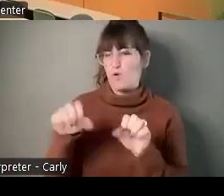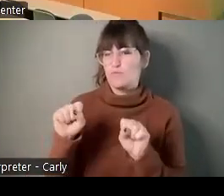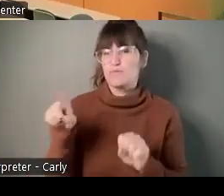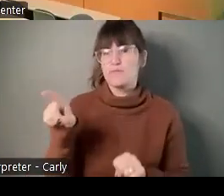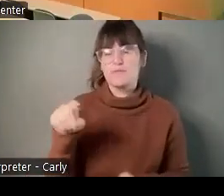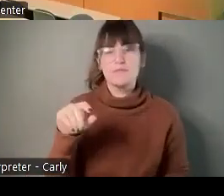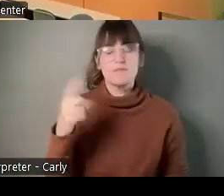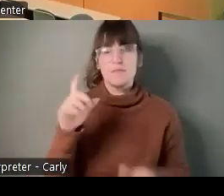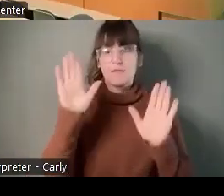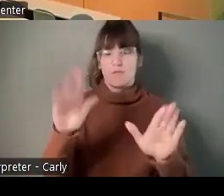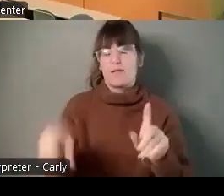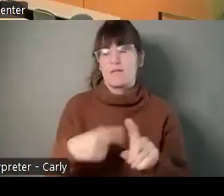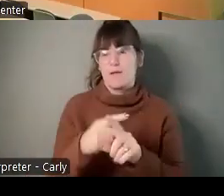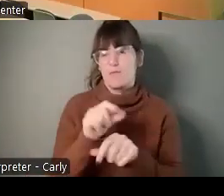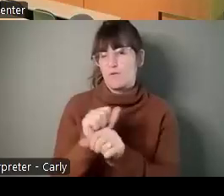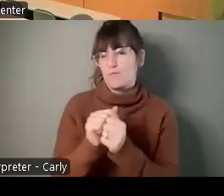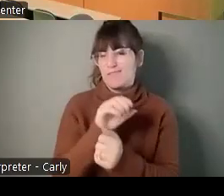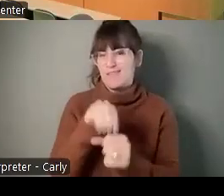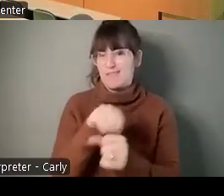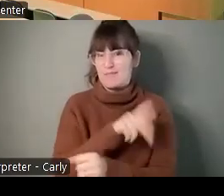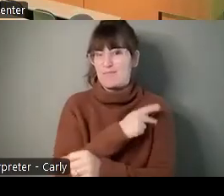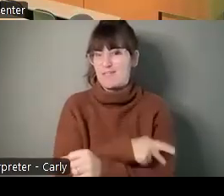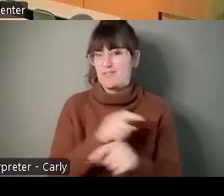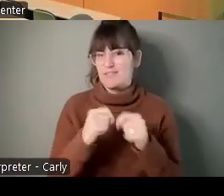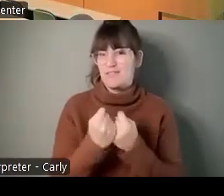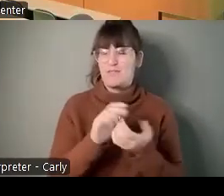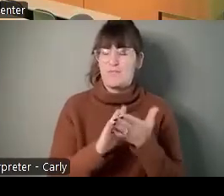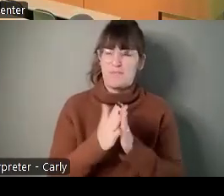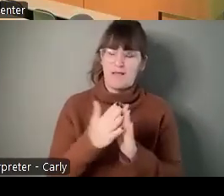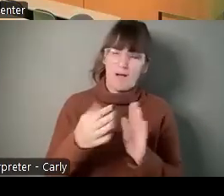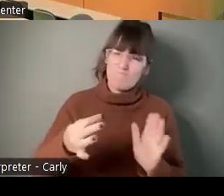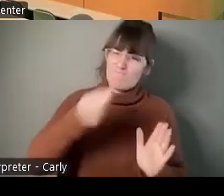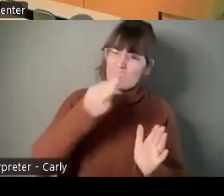with the inpatient team is just actually how good we've gotten at predicting things like aggression,